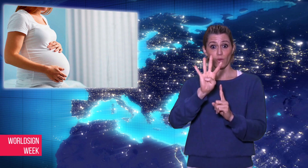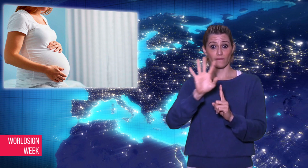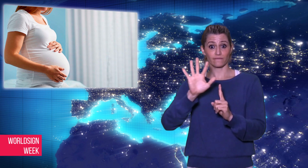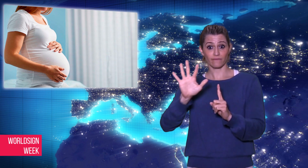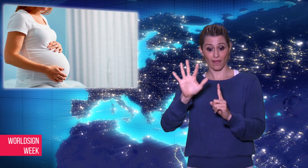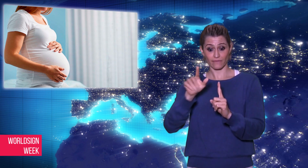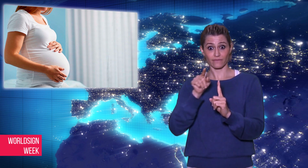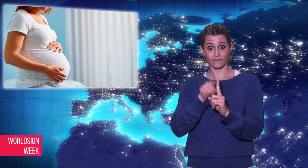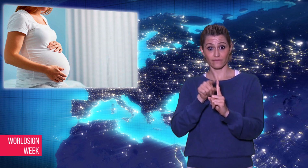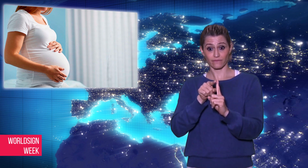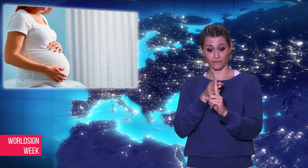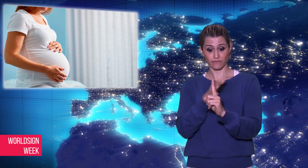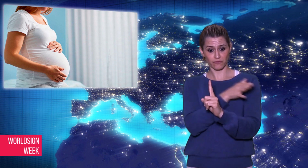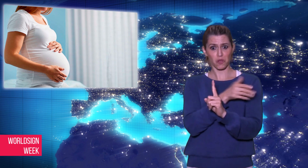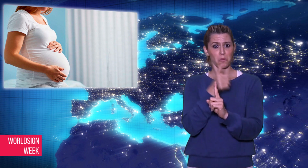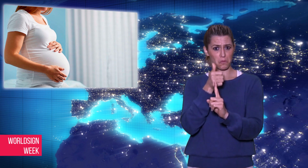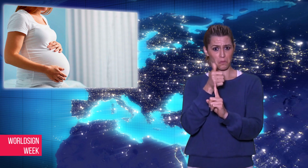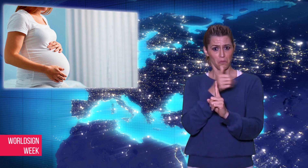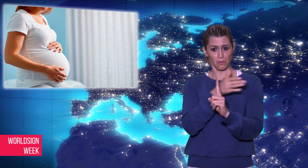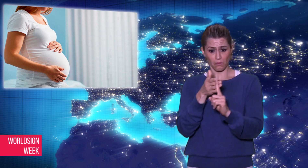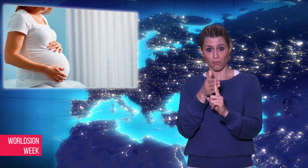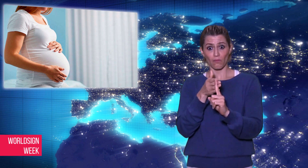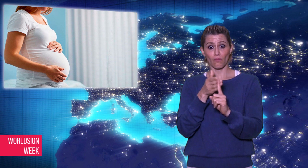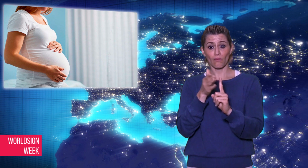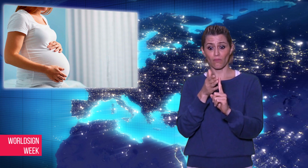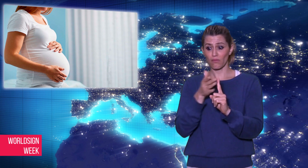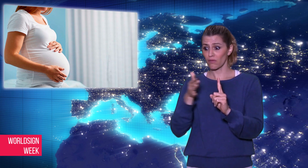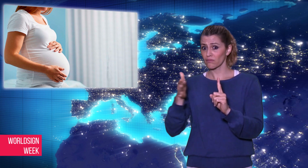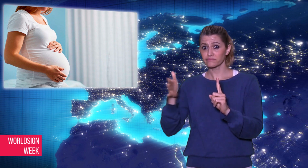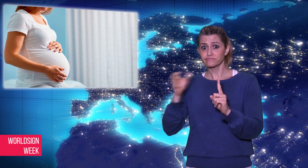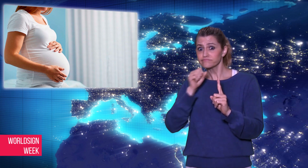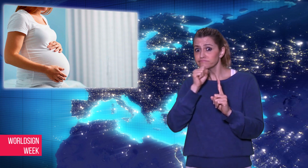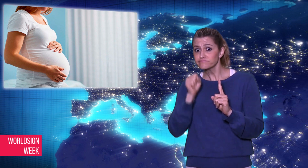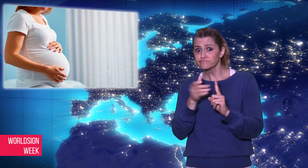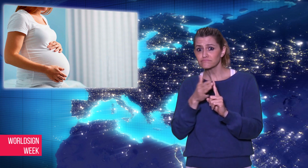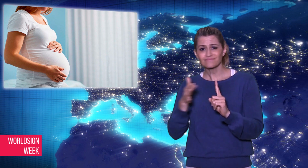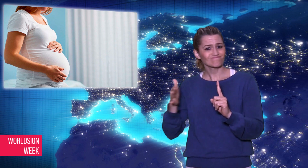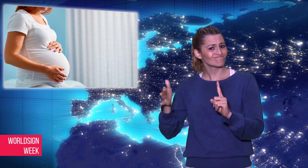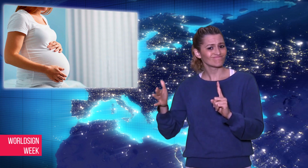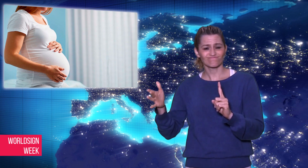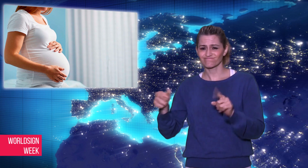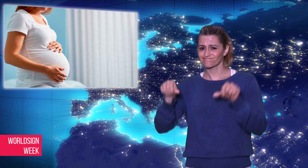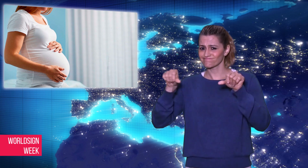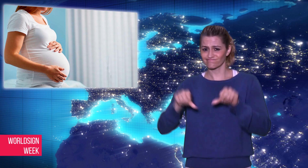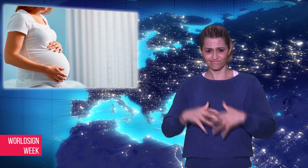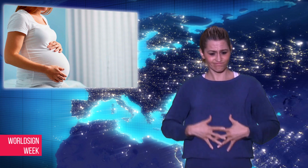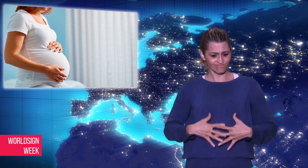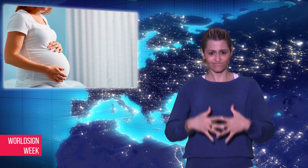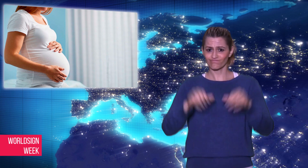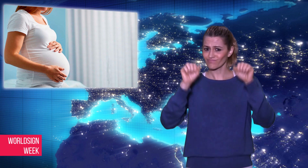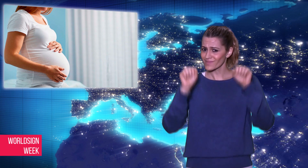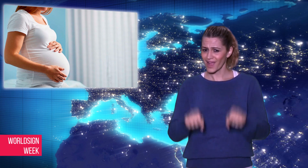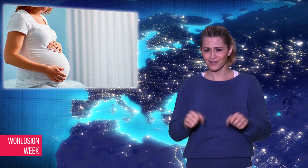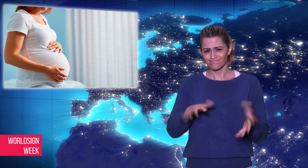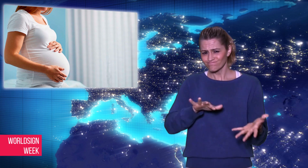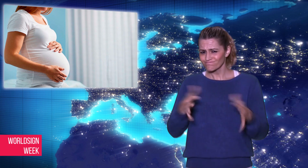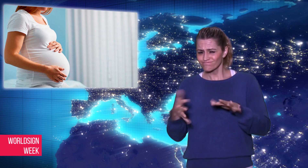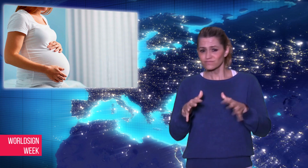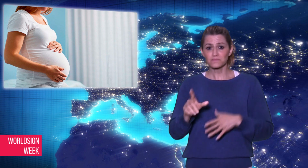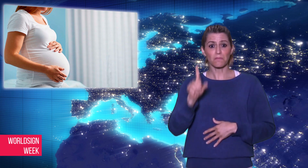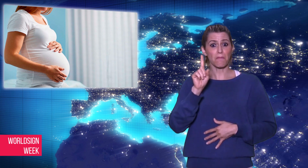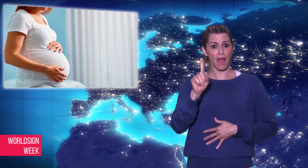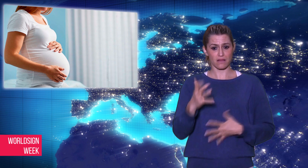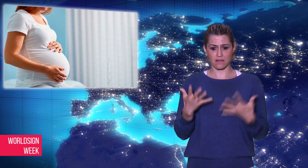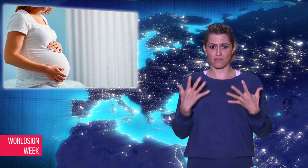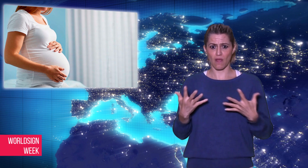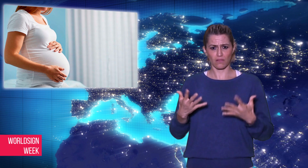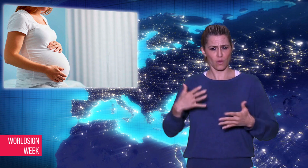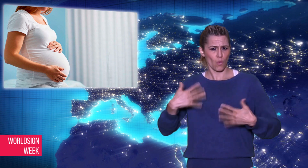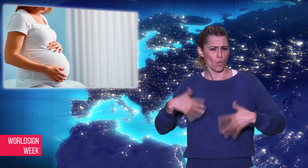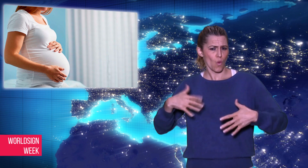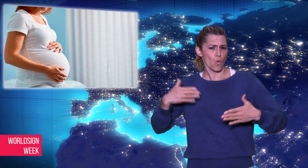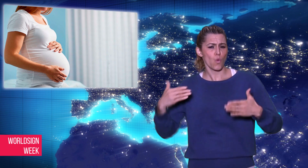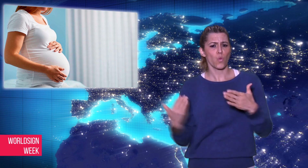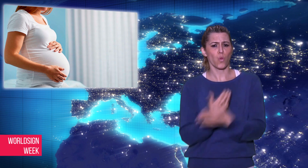age of 45, but modern medicine is finding other